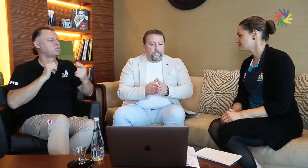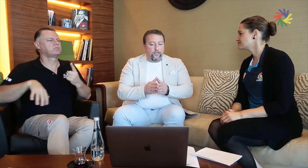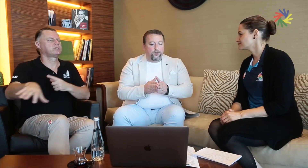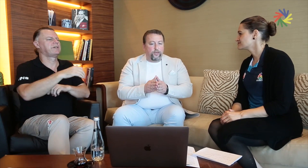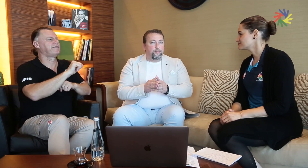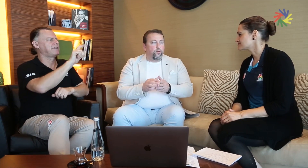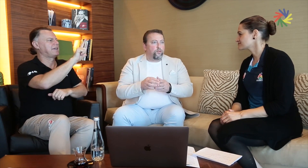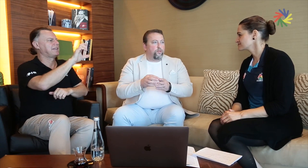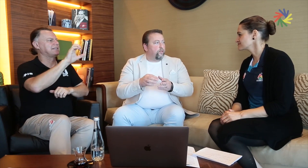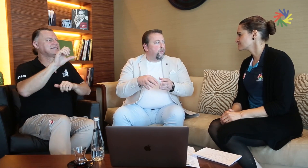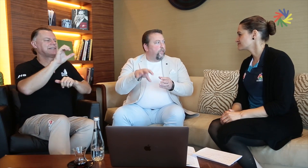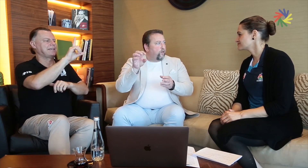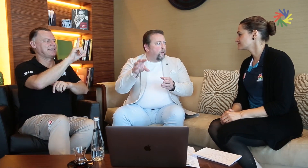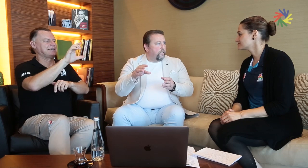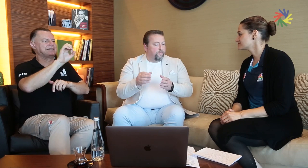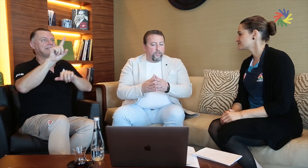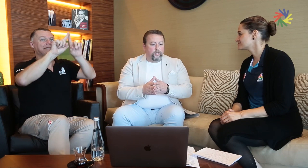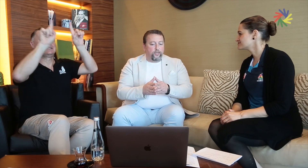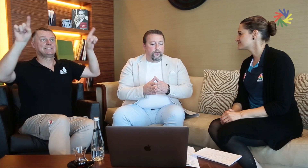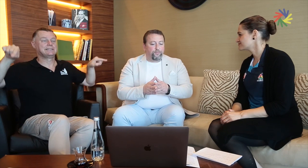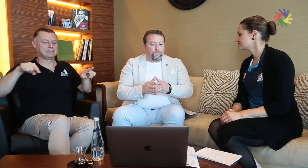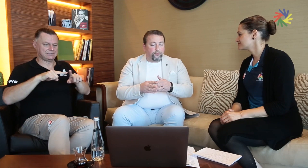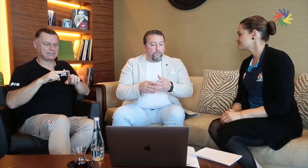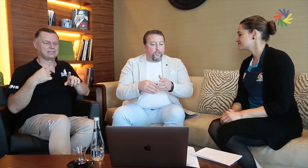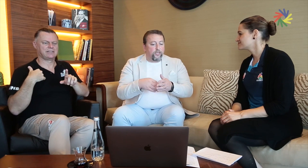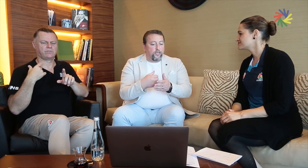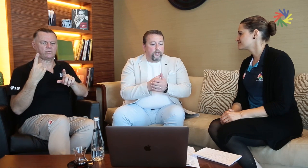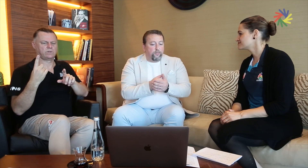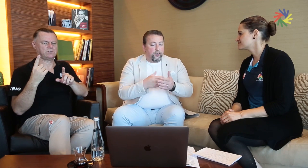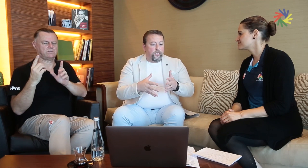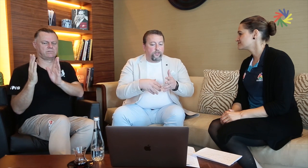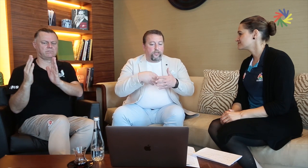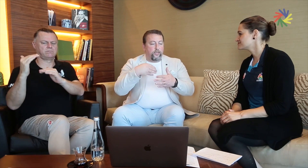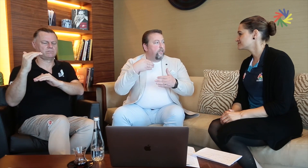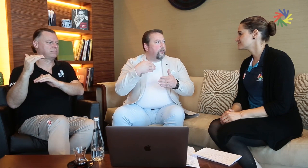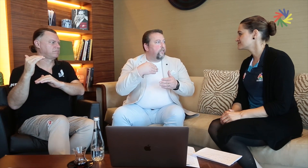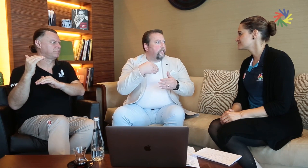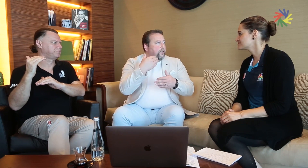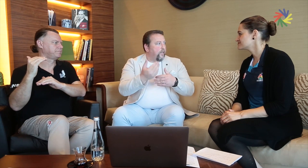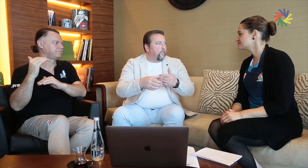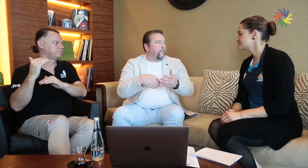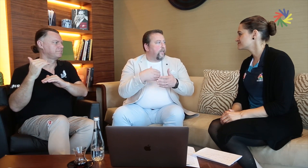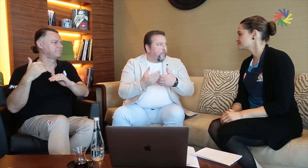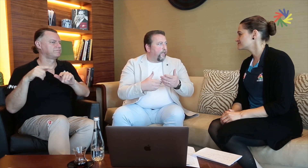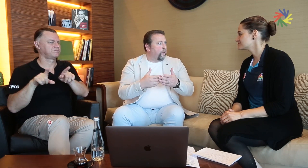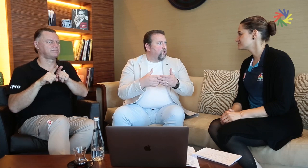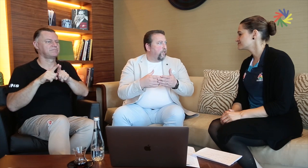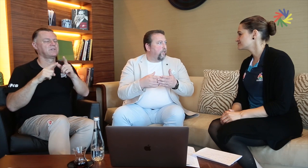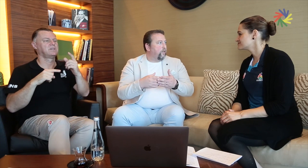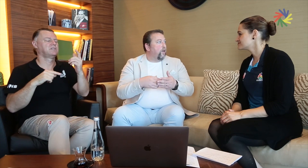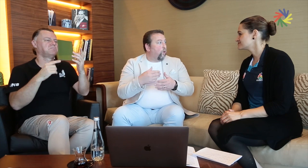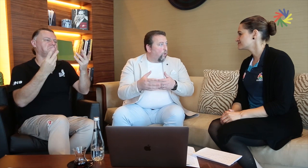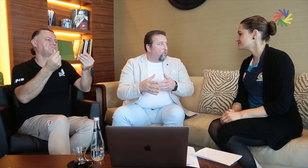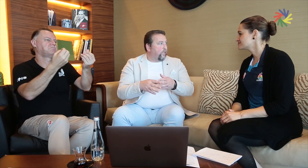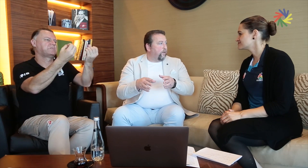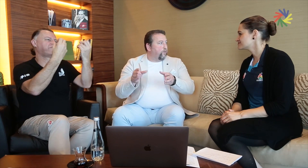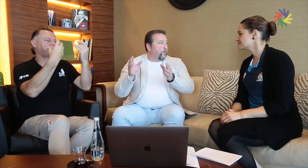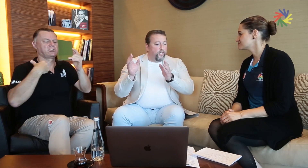We are proud to do that to make